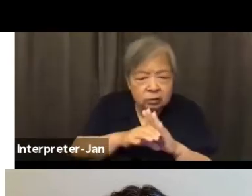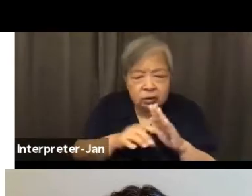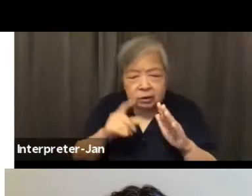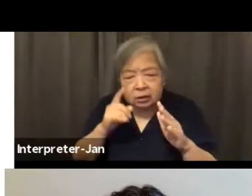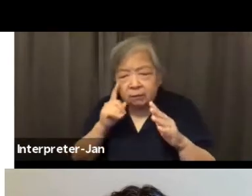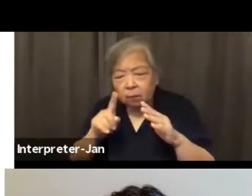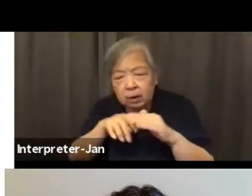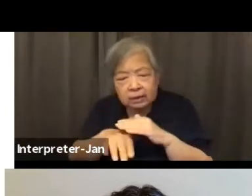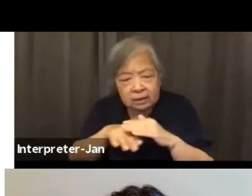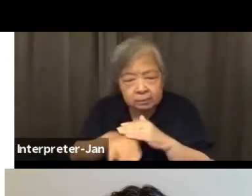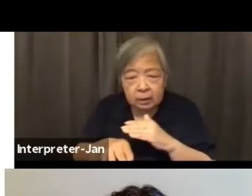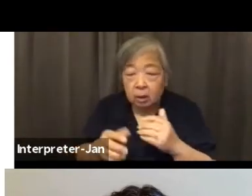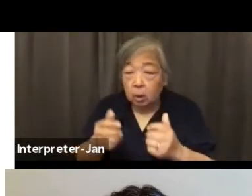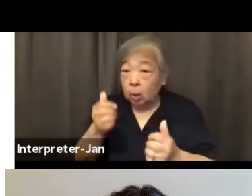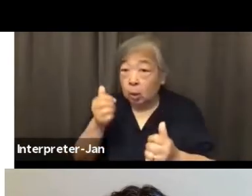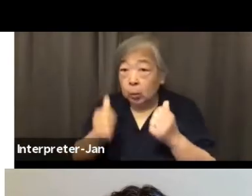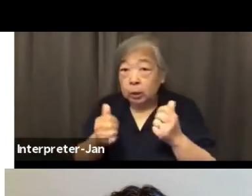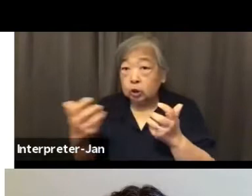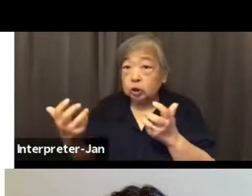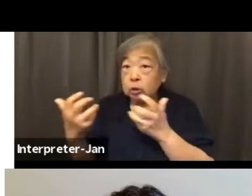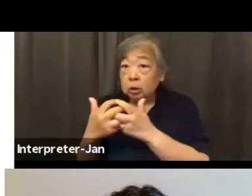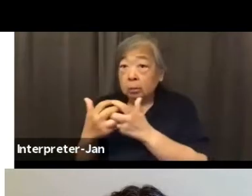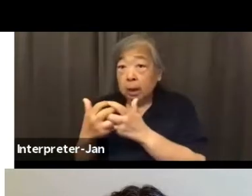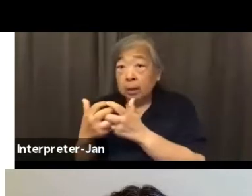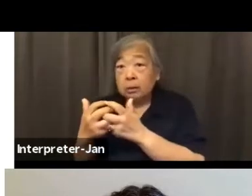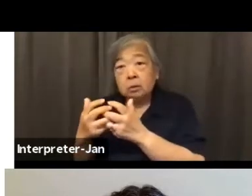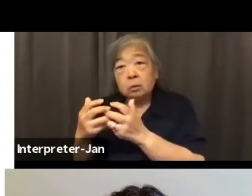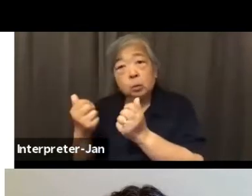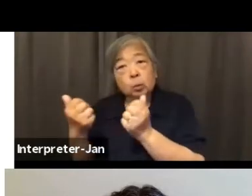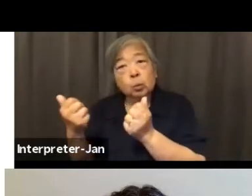various online learning platforms.